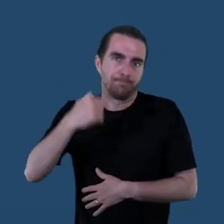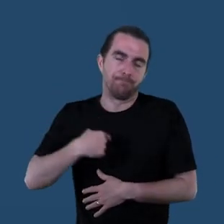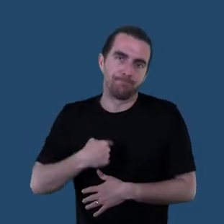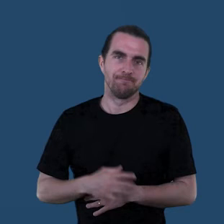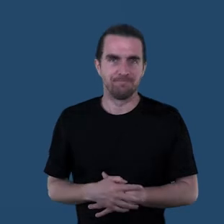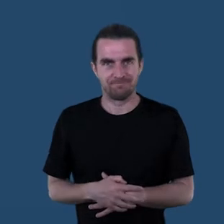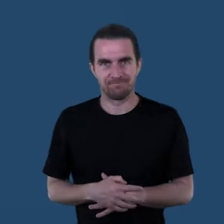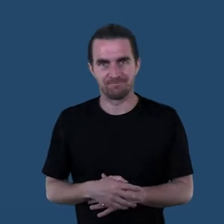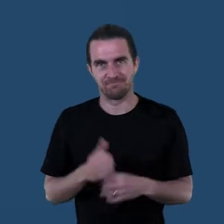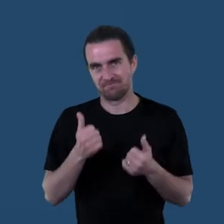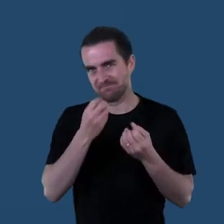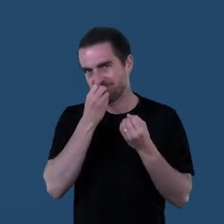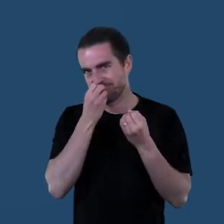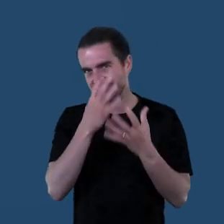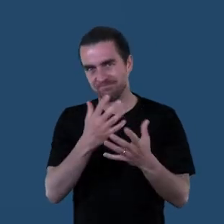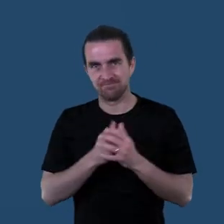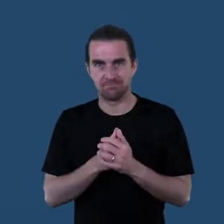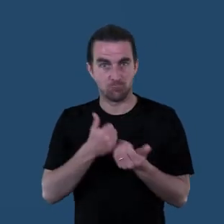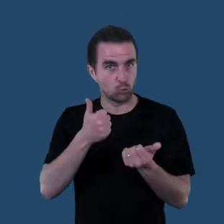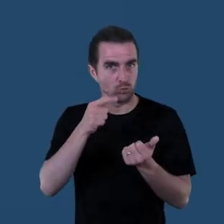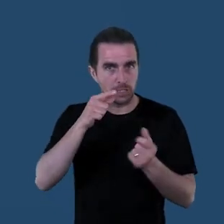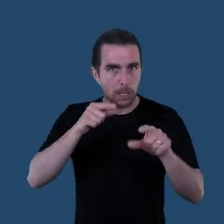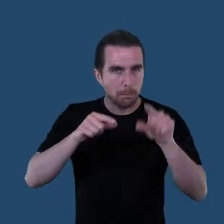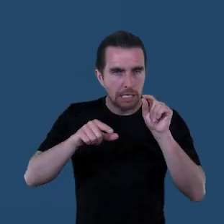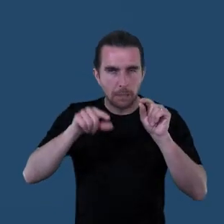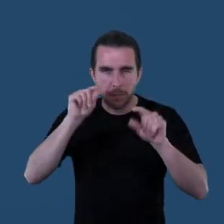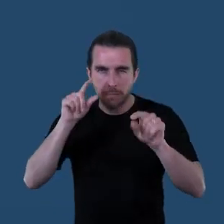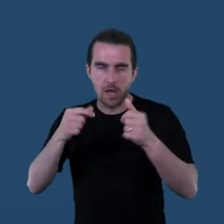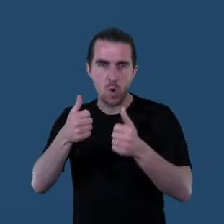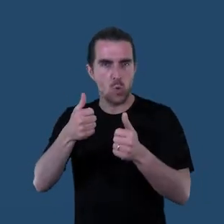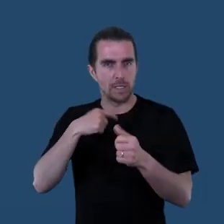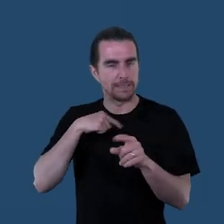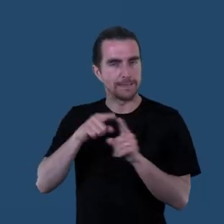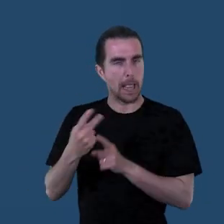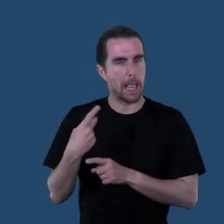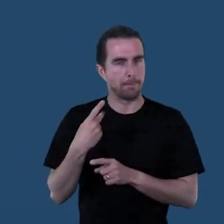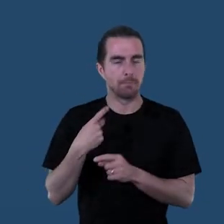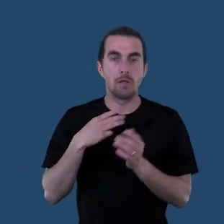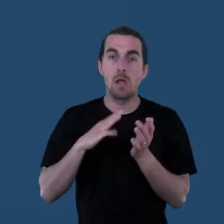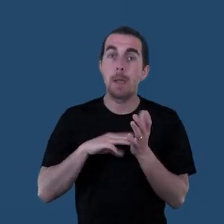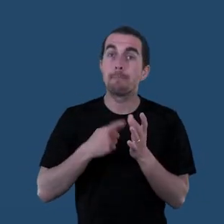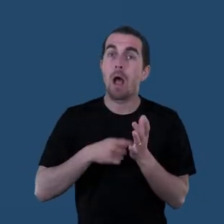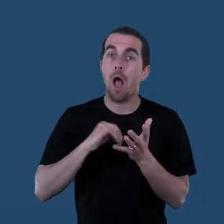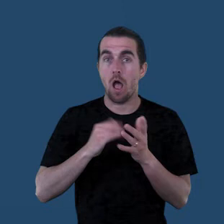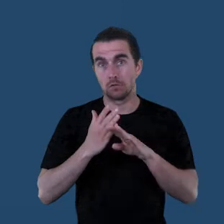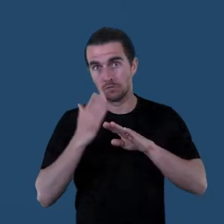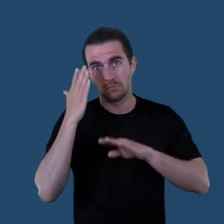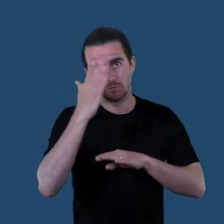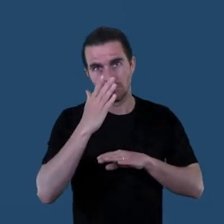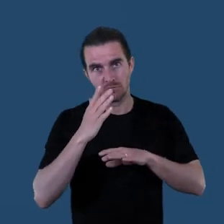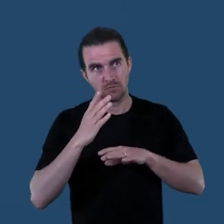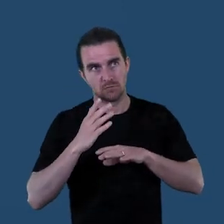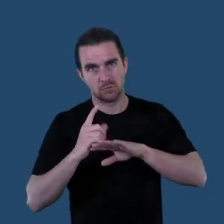Fantastic. Yeah, great choices. And I second you, Lorraine, on going to Mars. I think that'd be good.